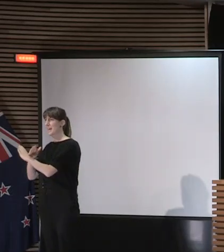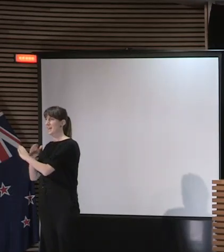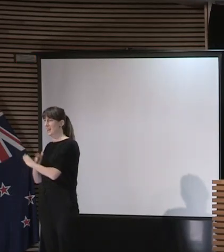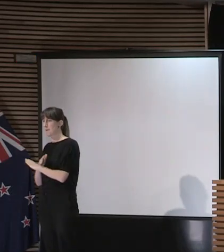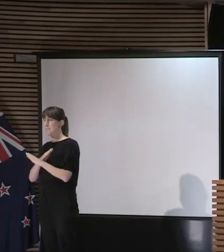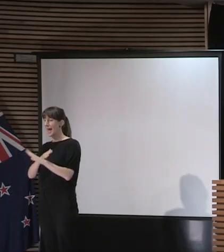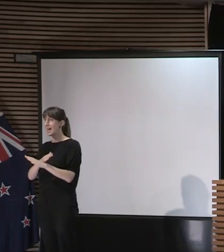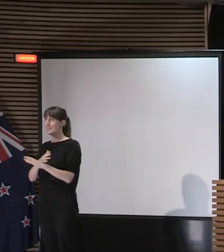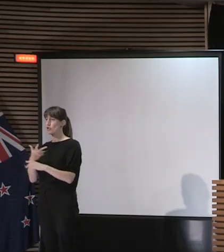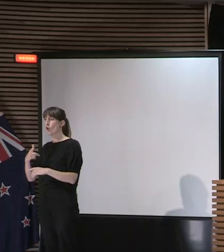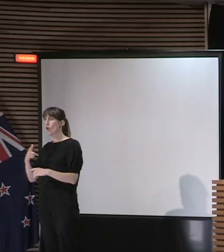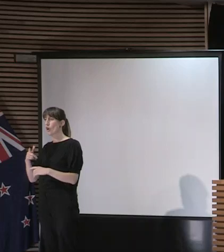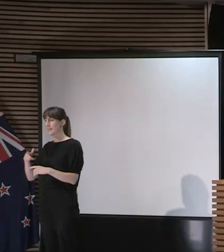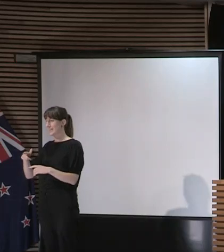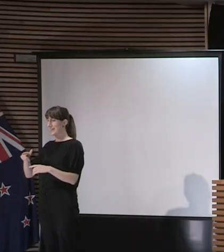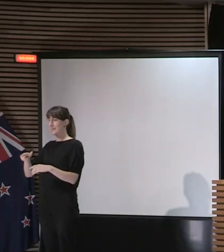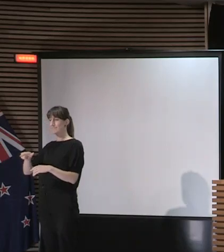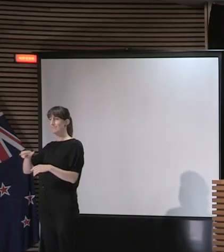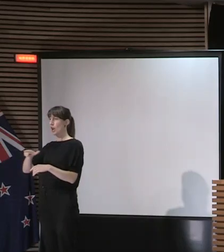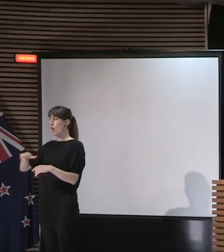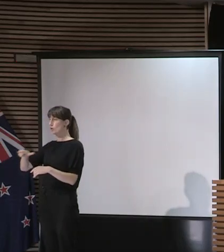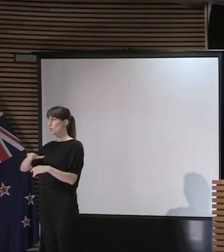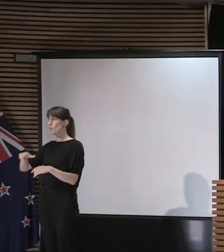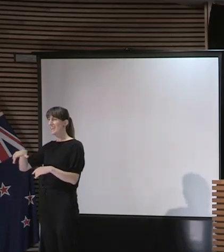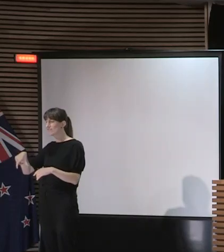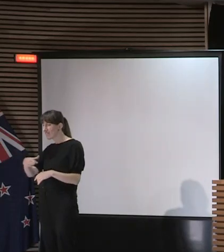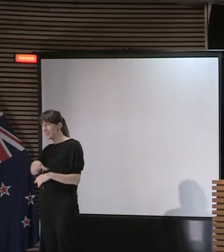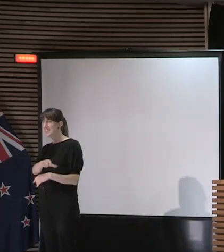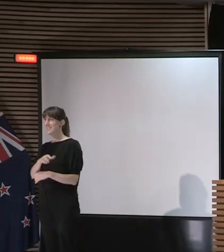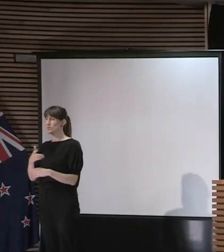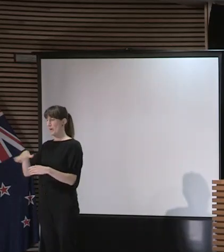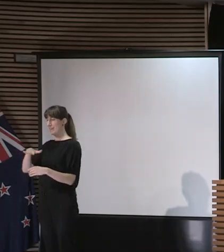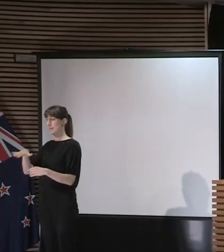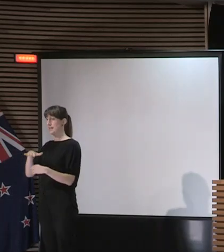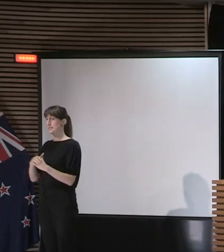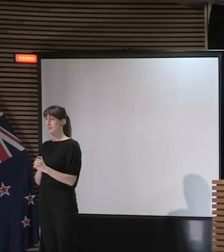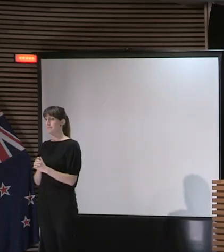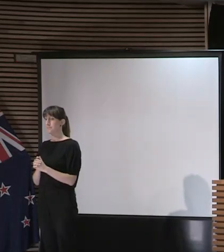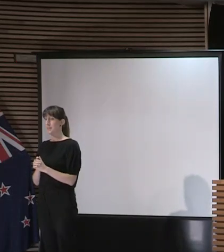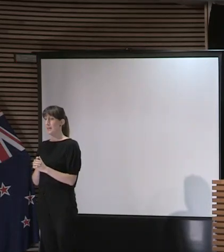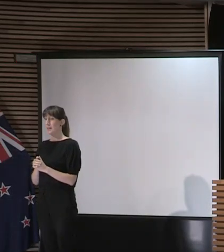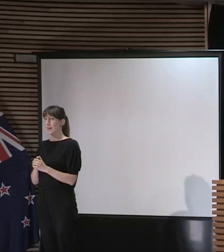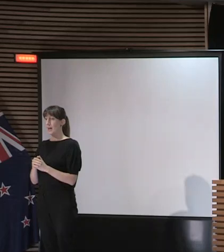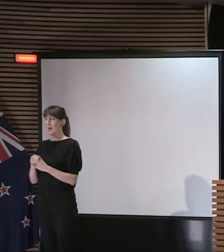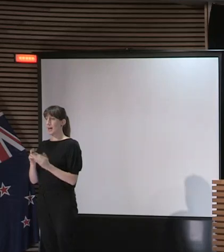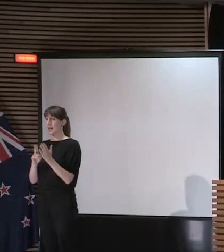putting rahui on rivers in an